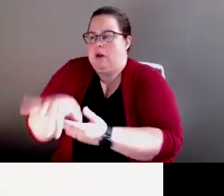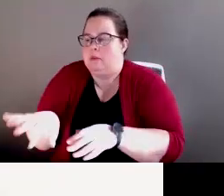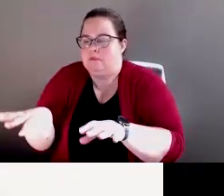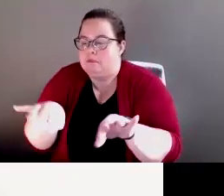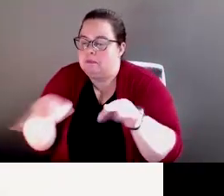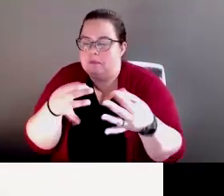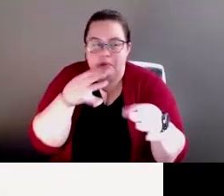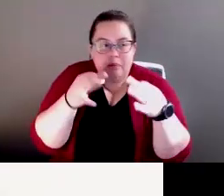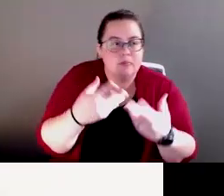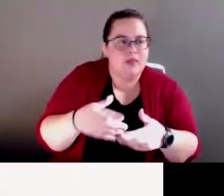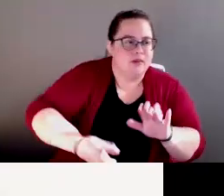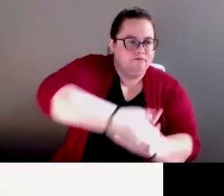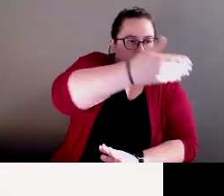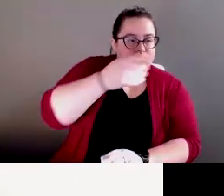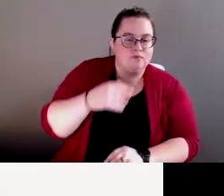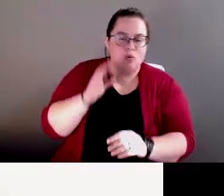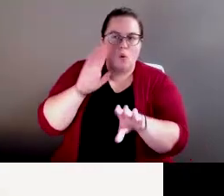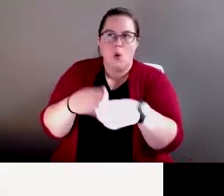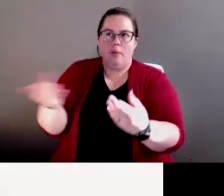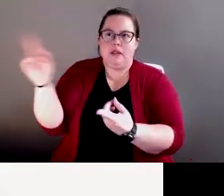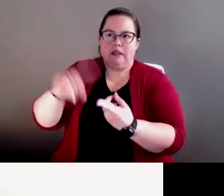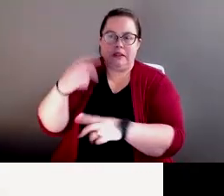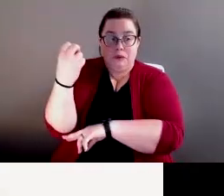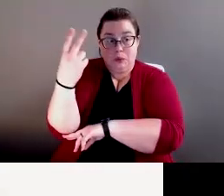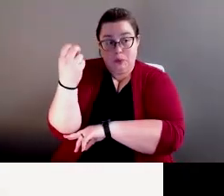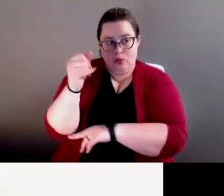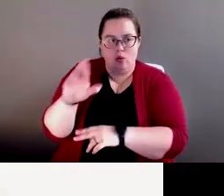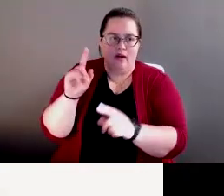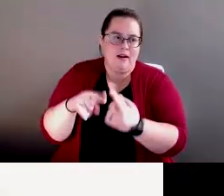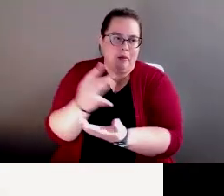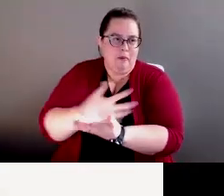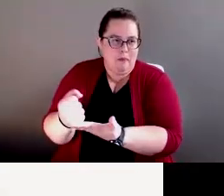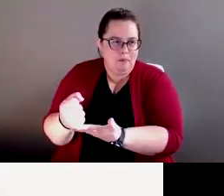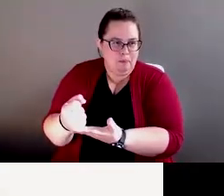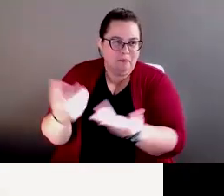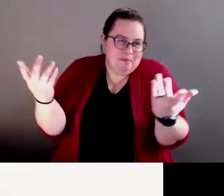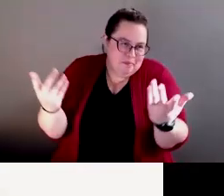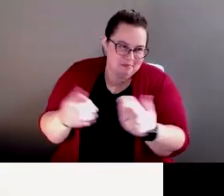It will be open until noon or until the food runs out. And so, feel free to stop over there.